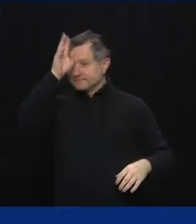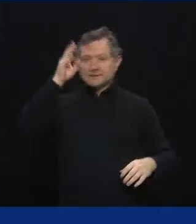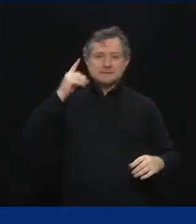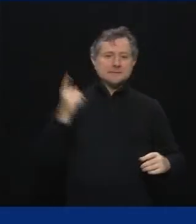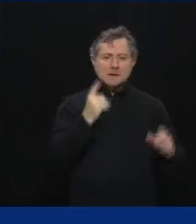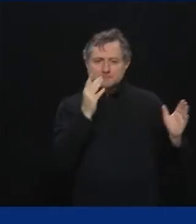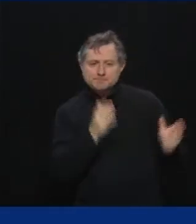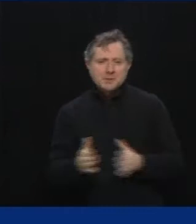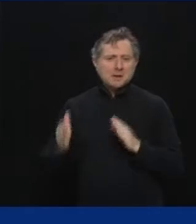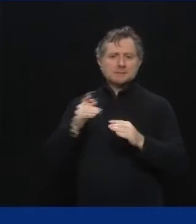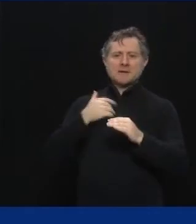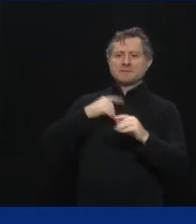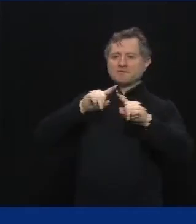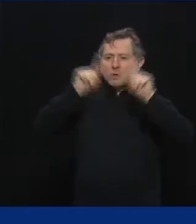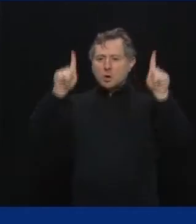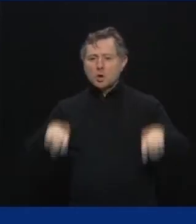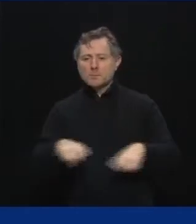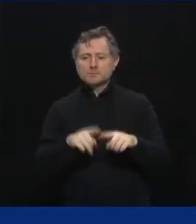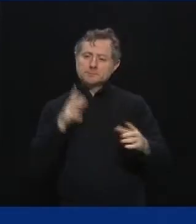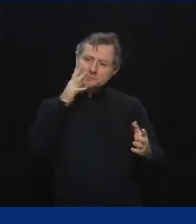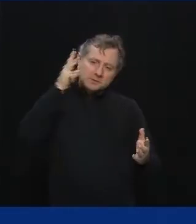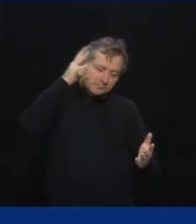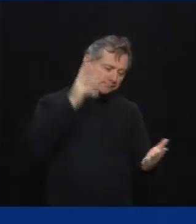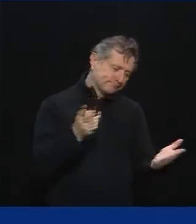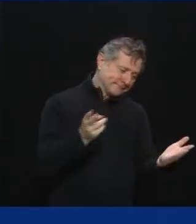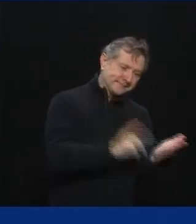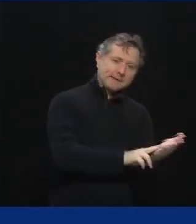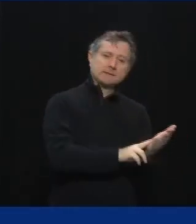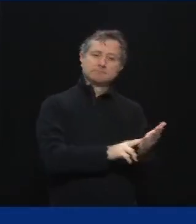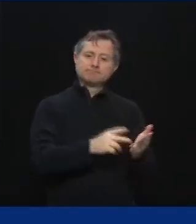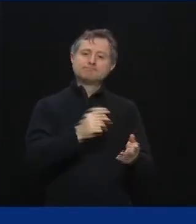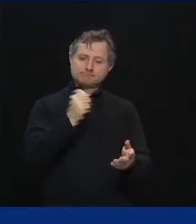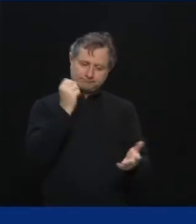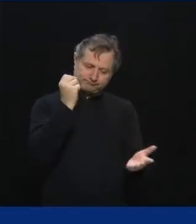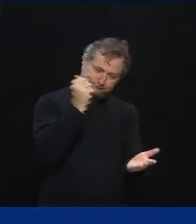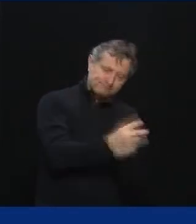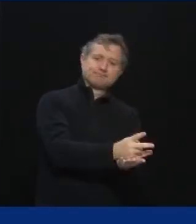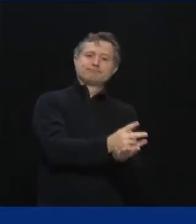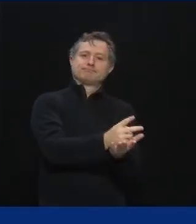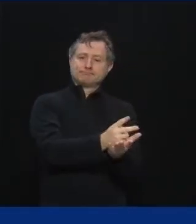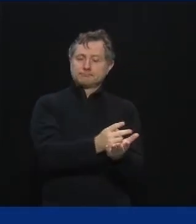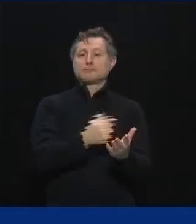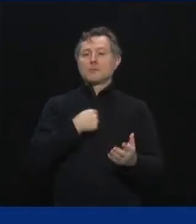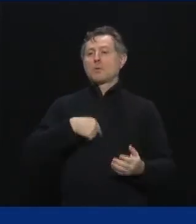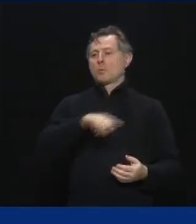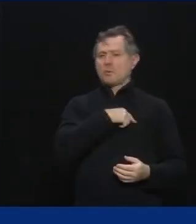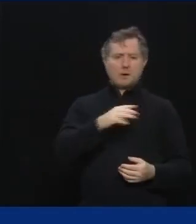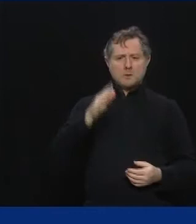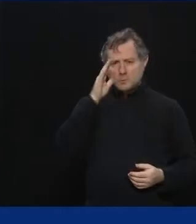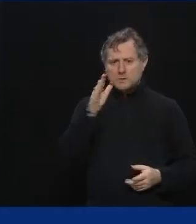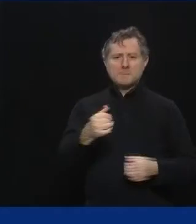OFFERED IN SCHOOLS OR AT LEAST IN THE IMMEDIATE VICINITY OF SCHOOLS. WE CAN COME UP WITH THE FORMS,